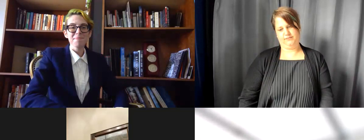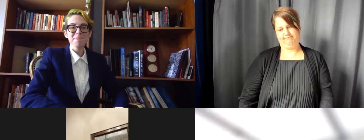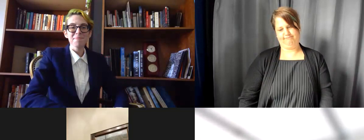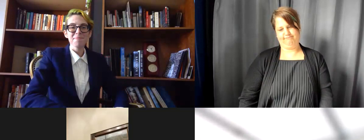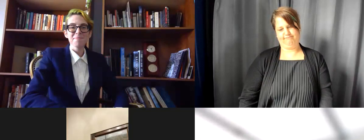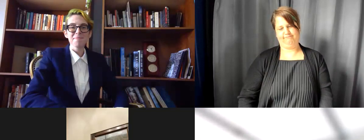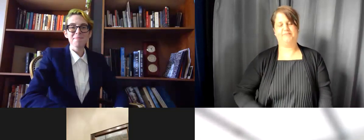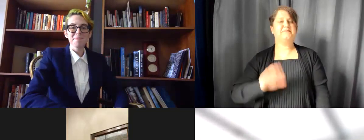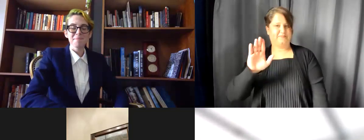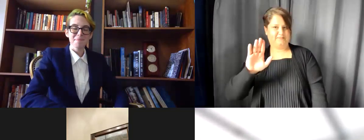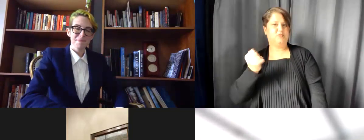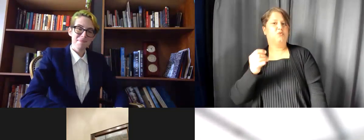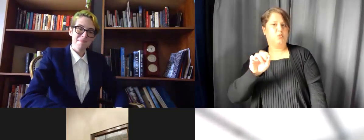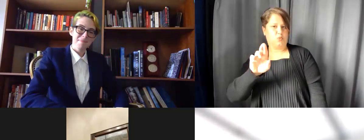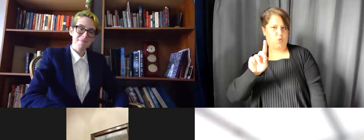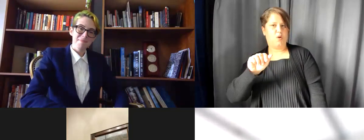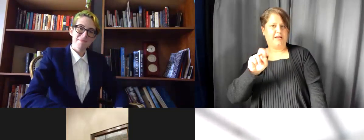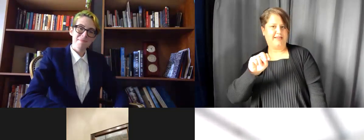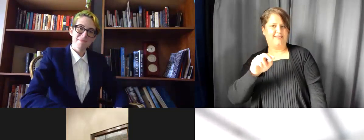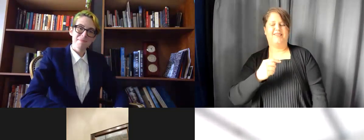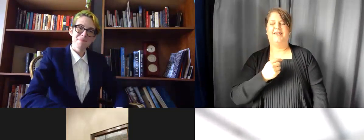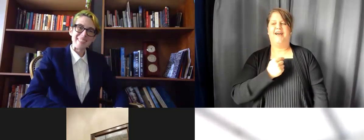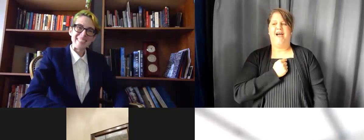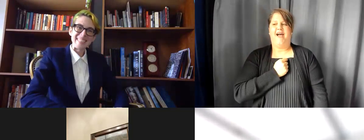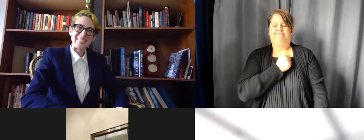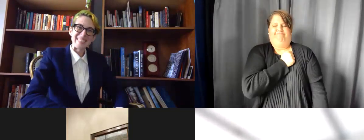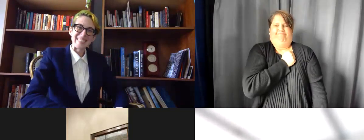Jordan Radford: this is Jordan. I love this question, and I love